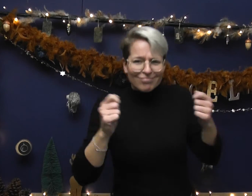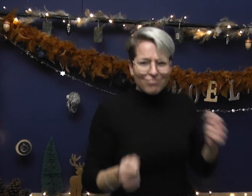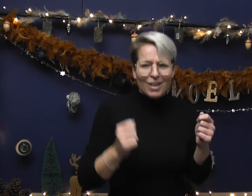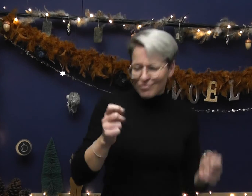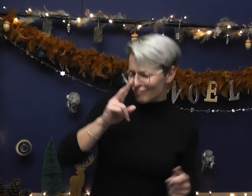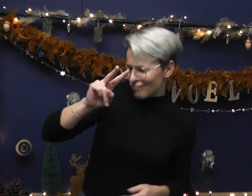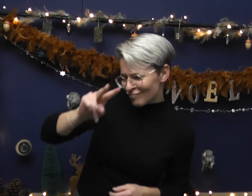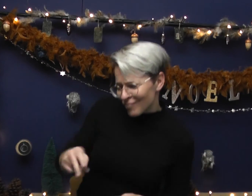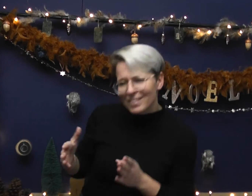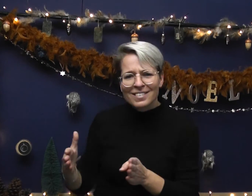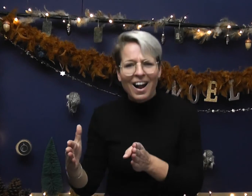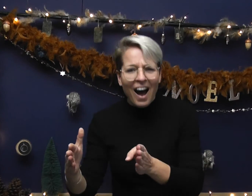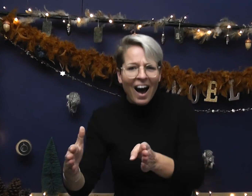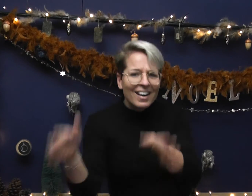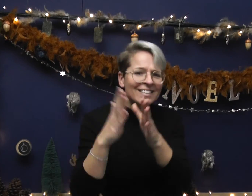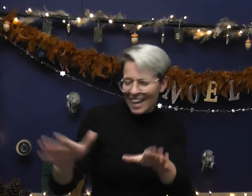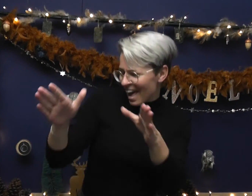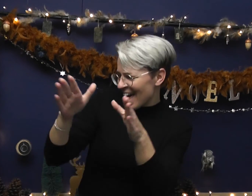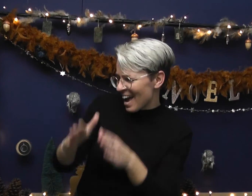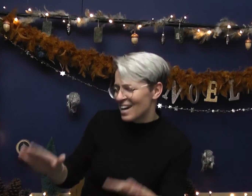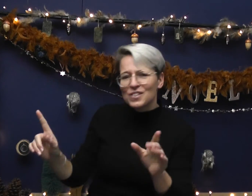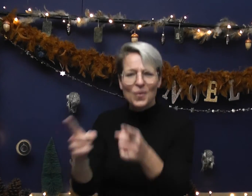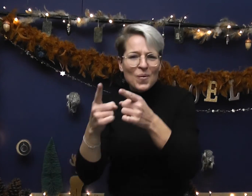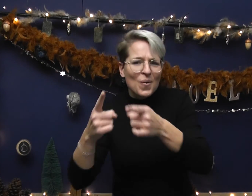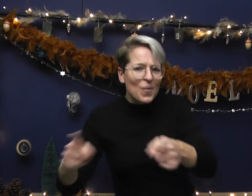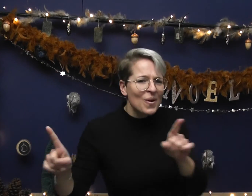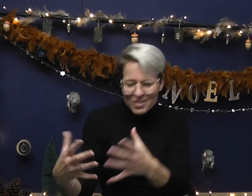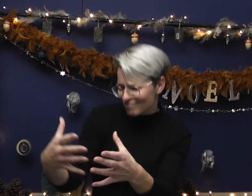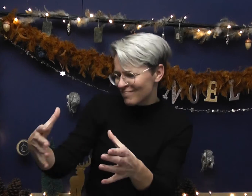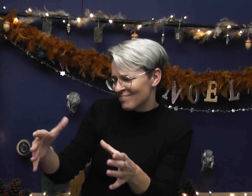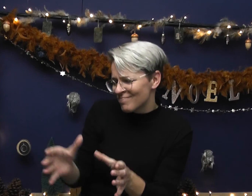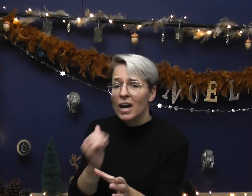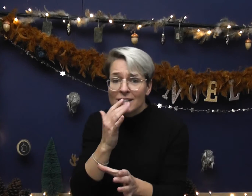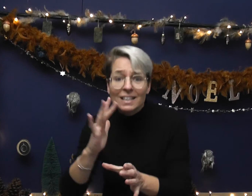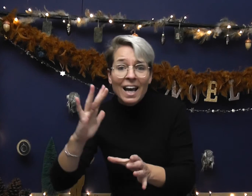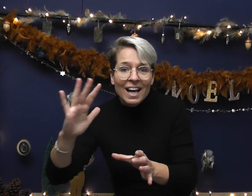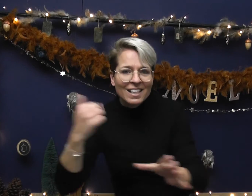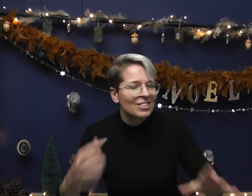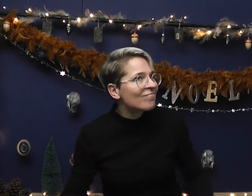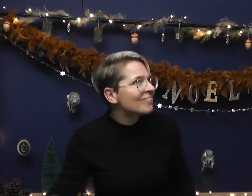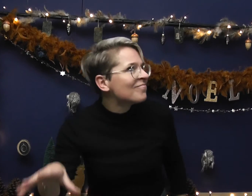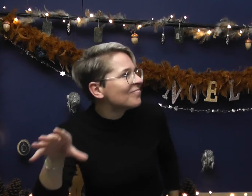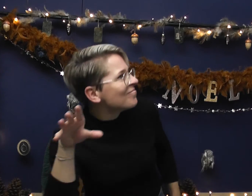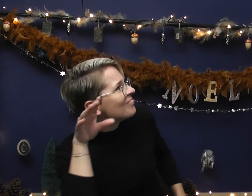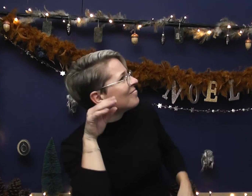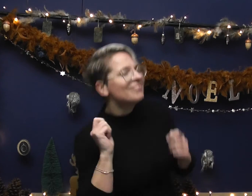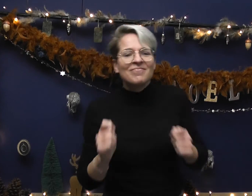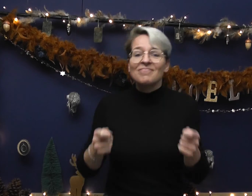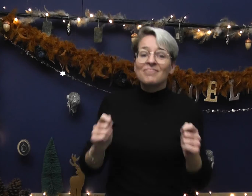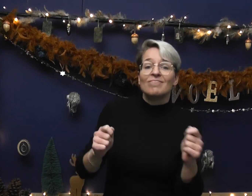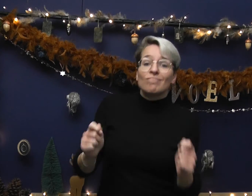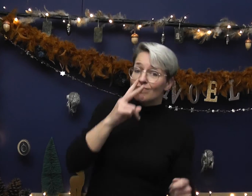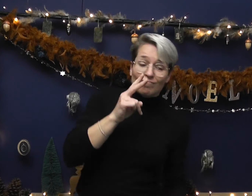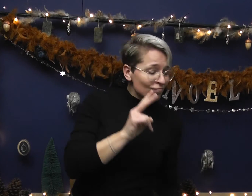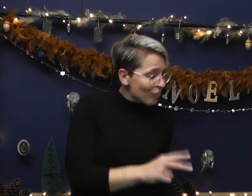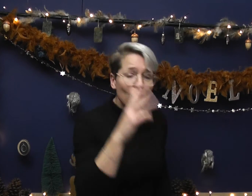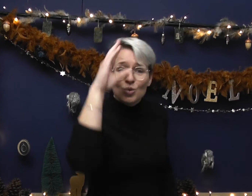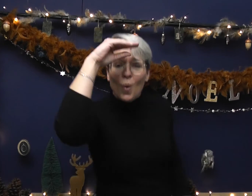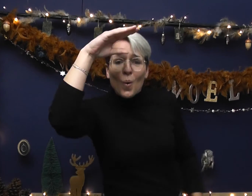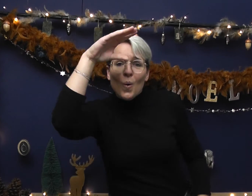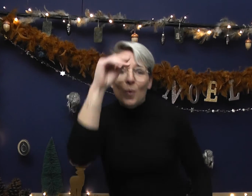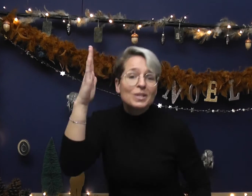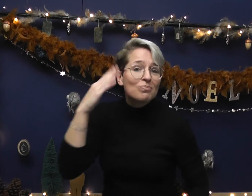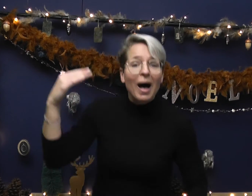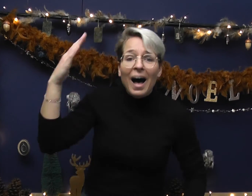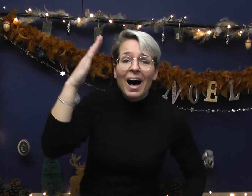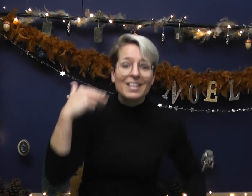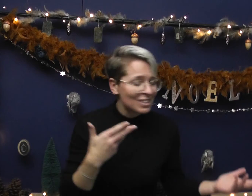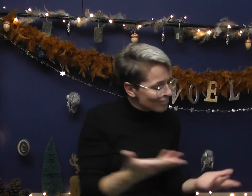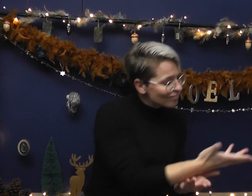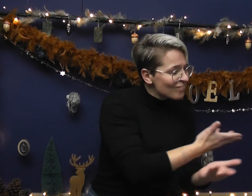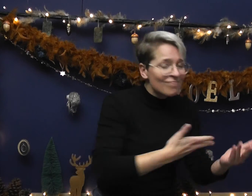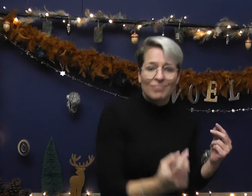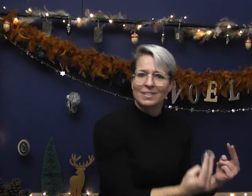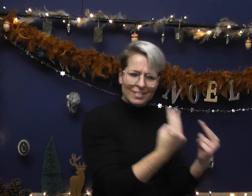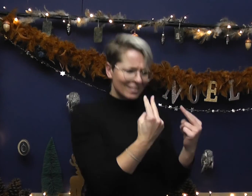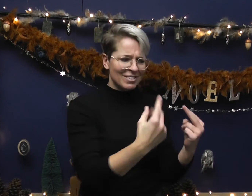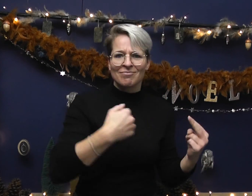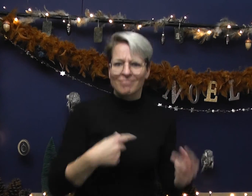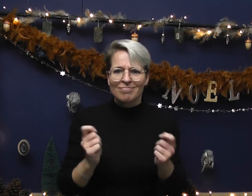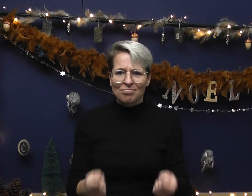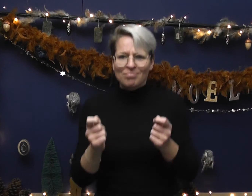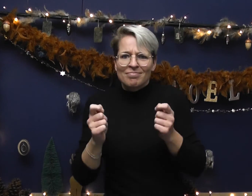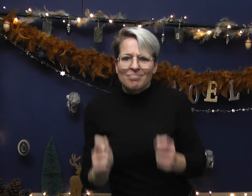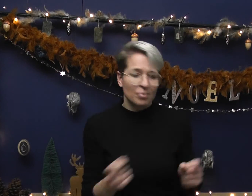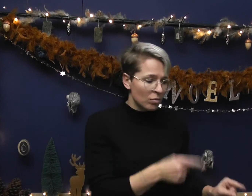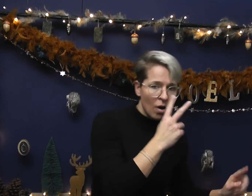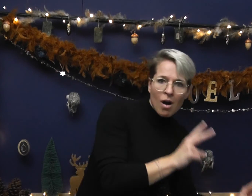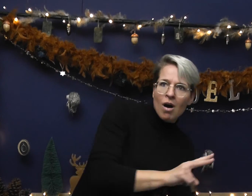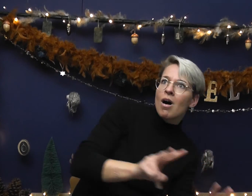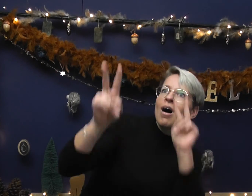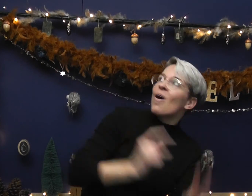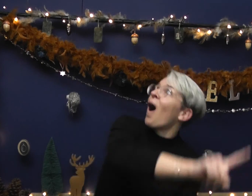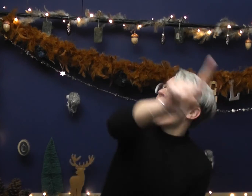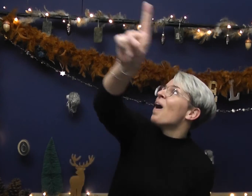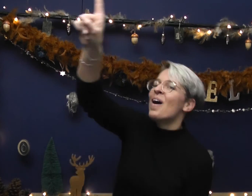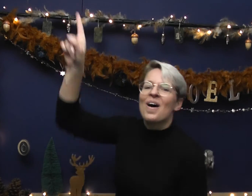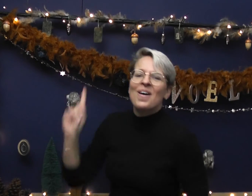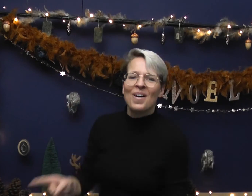Hear the Christmas choir chorus from the street below Boys and girls that say they saw us dashing through the snow, oh